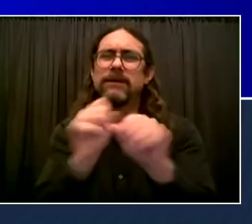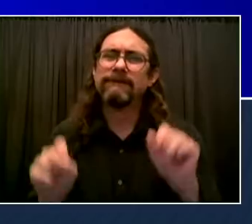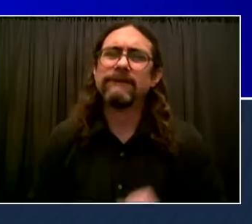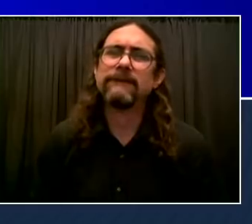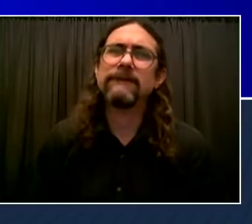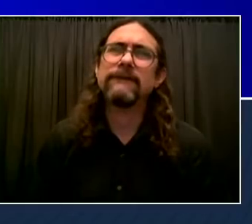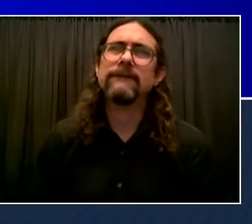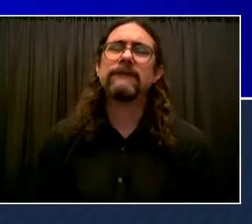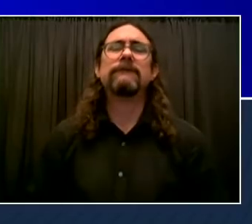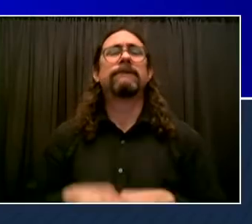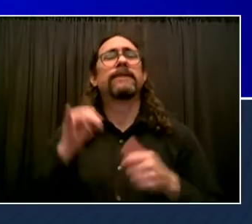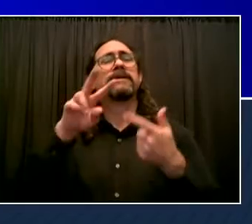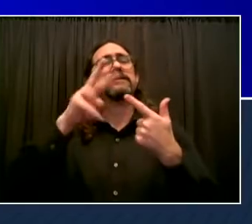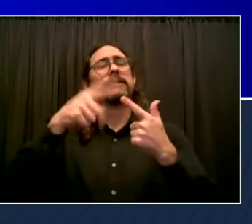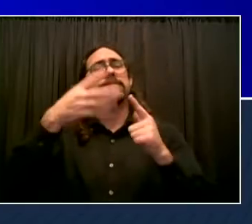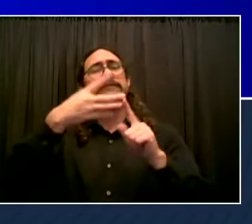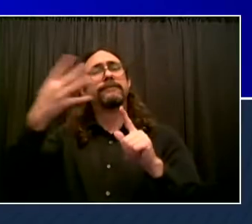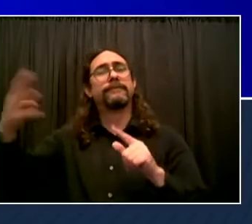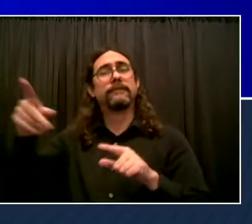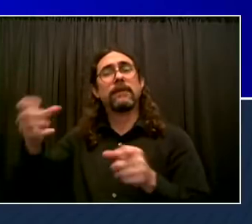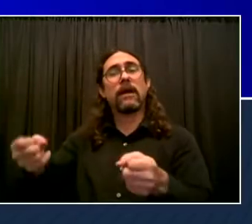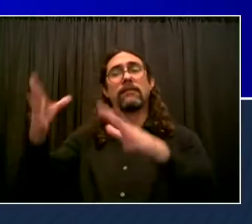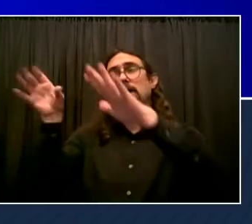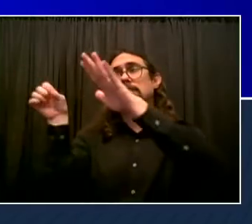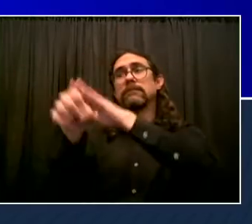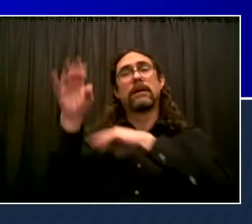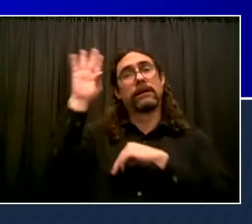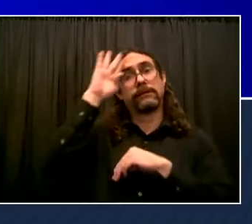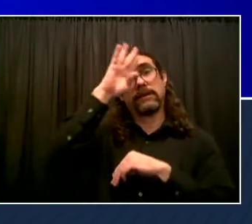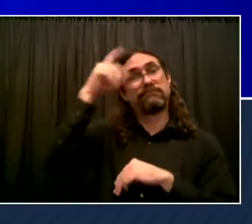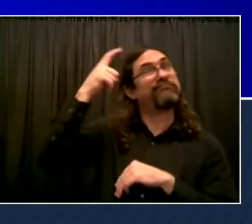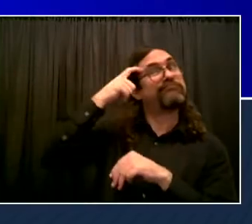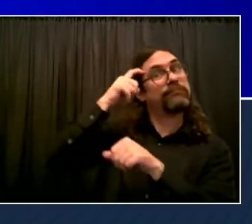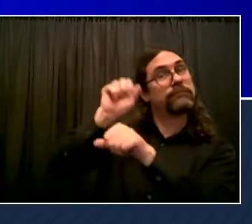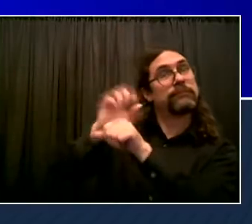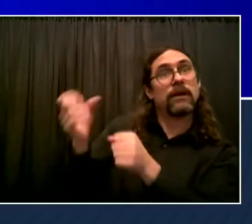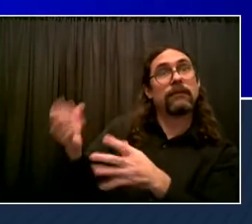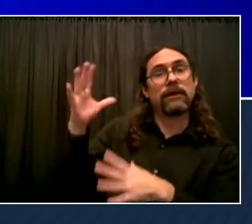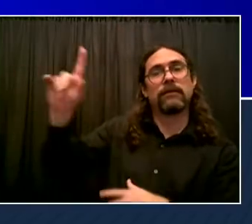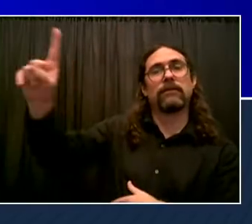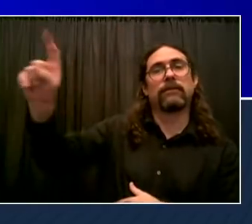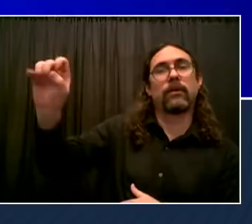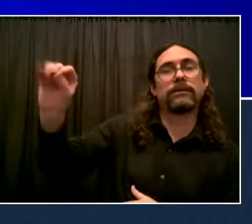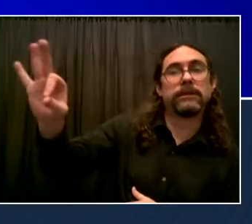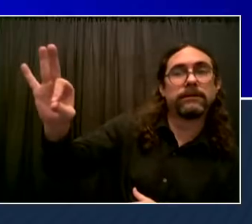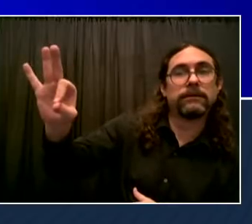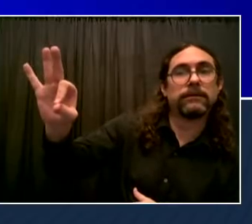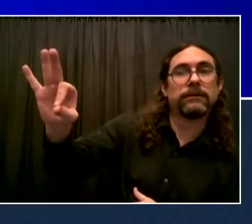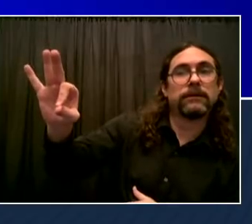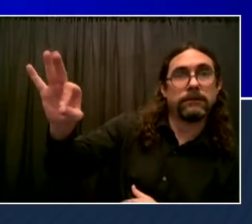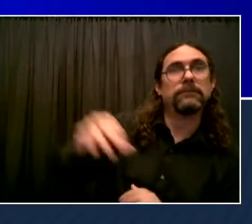. WE NEED THAT TO JUMP UP AGAIN TO KEEP US SAFE FROM OMICRON AND DELTA. NUMBER TWO, DAILY NUMBER